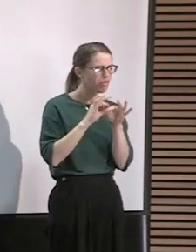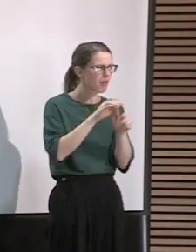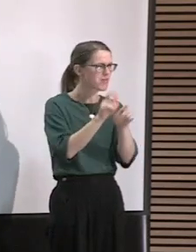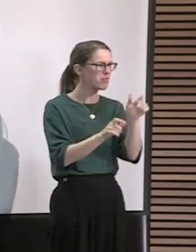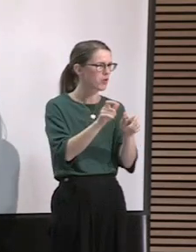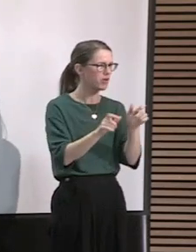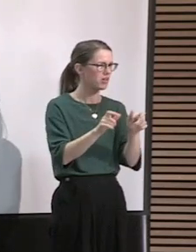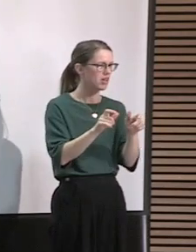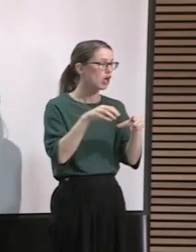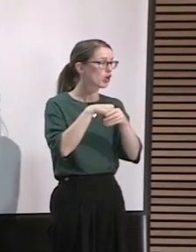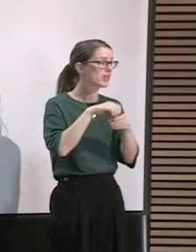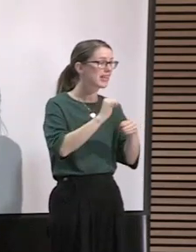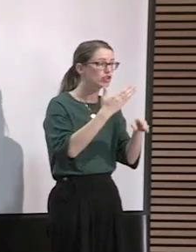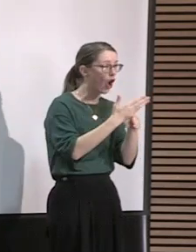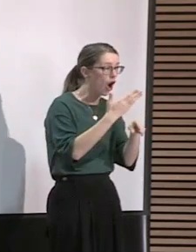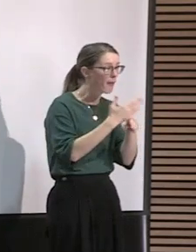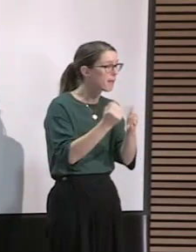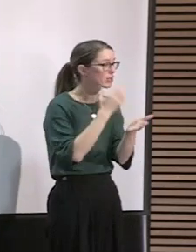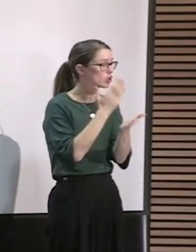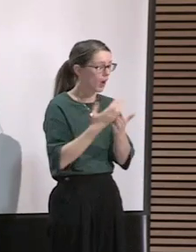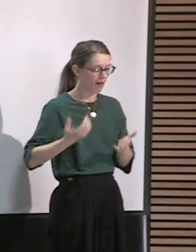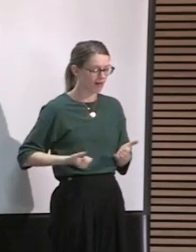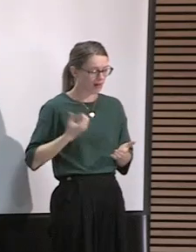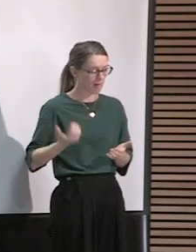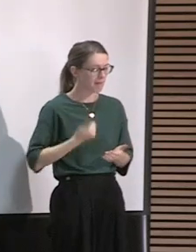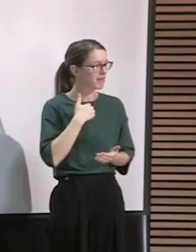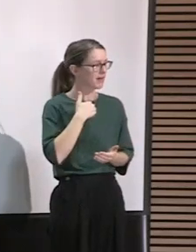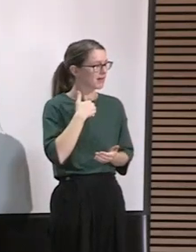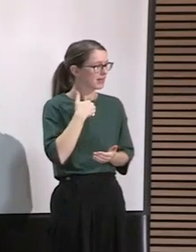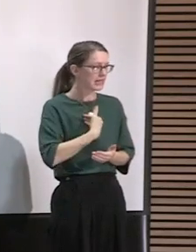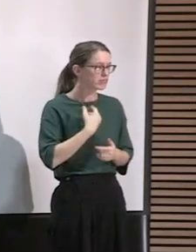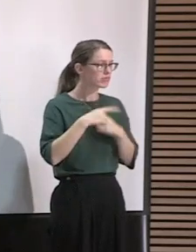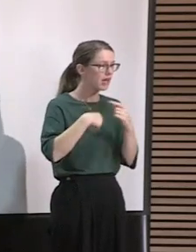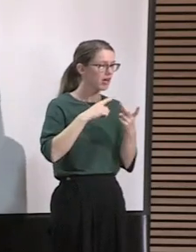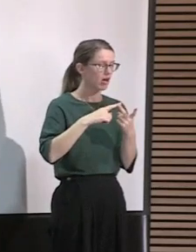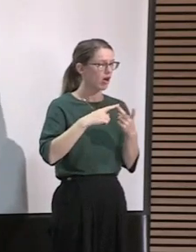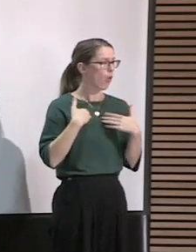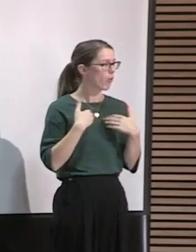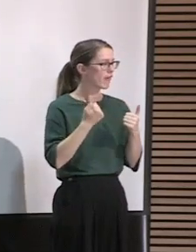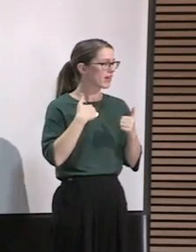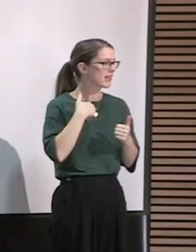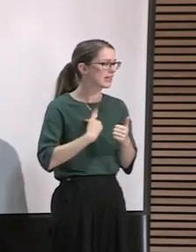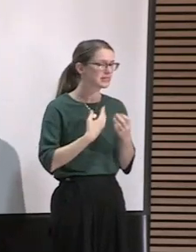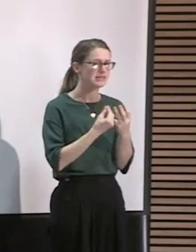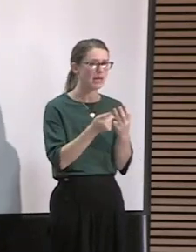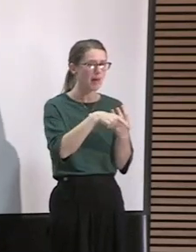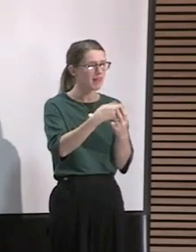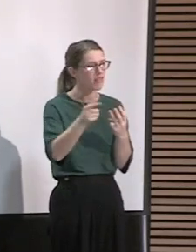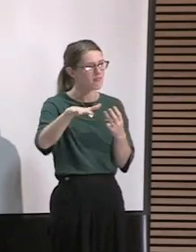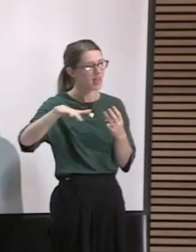many days to do people have? These are exactly the issues the team works with people on,